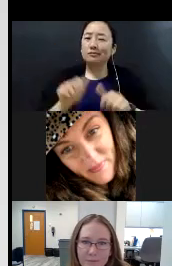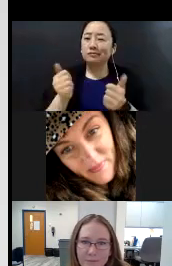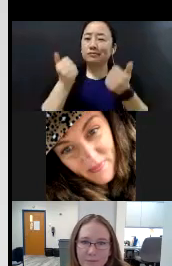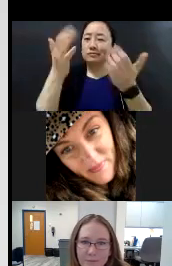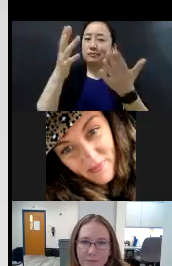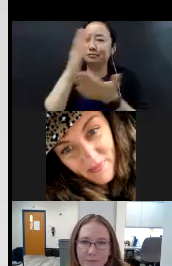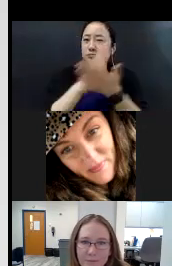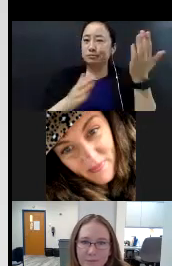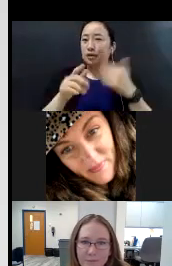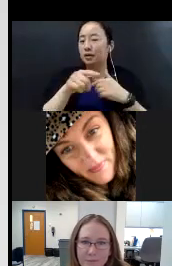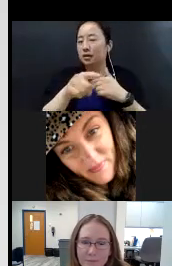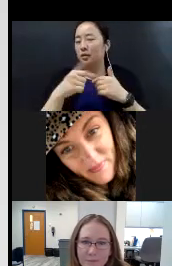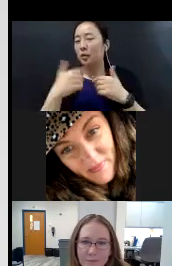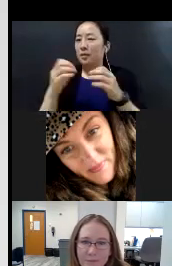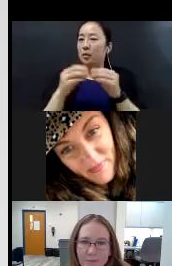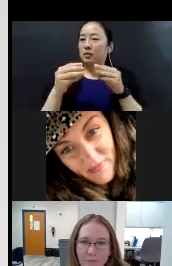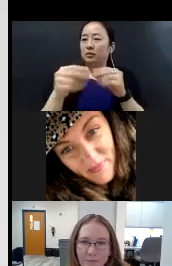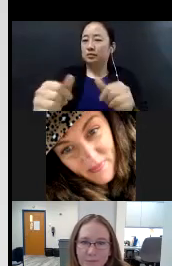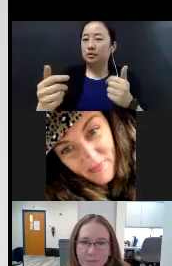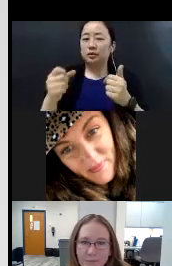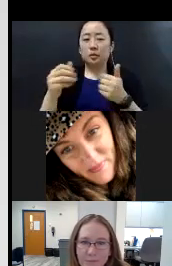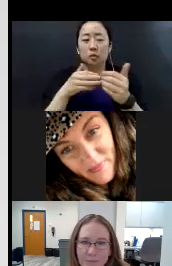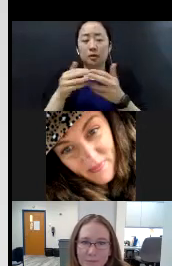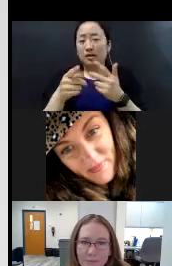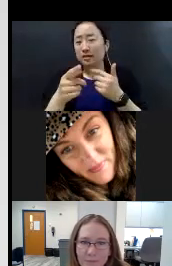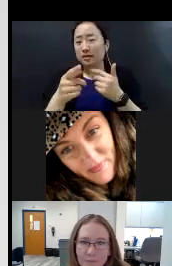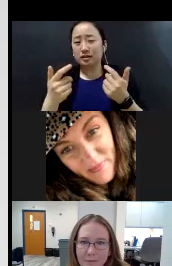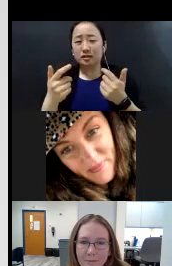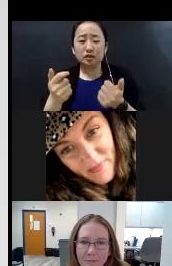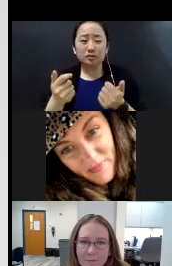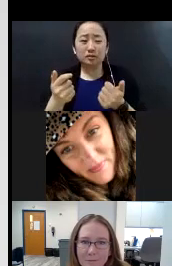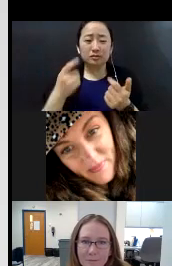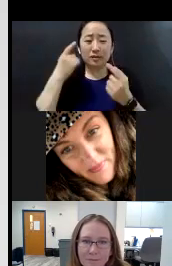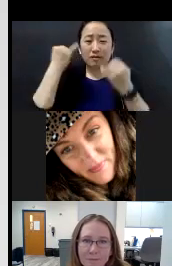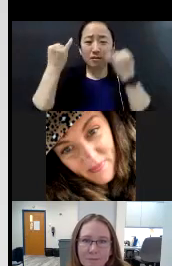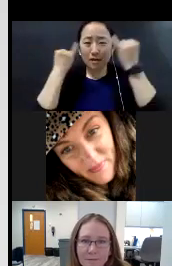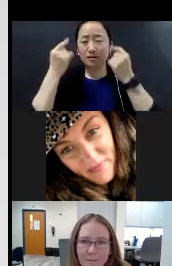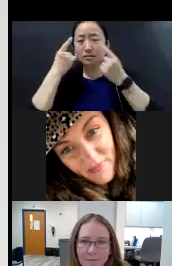YOU GUYS CAN ADD WHATEVER SUGGESTIONS OR WHATEVER YOU GUYS HAVE BEEN USING FOR YOUR WRITE-UP PROCESS.